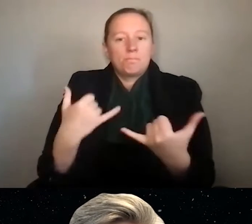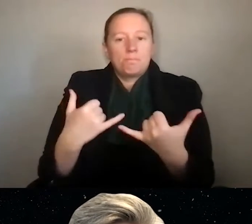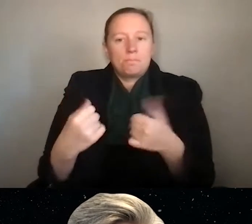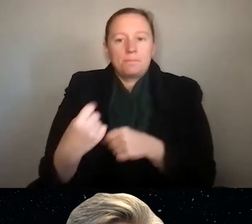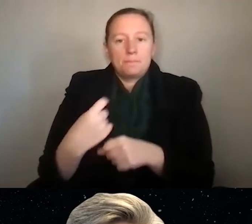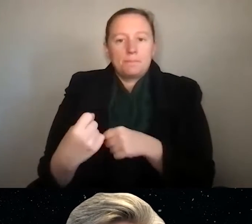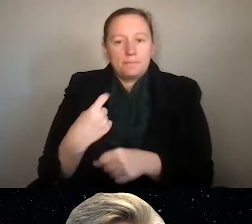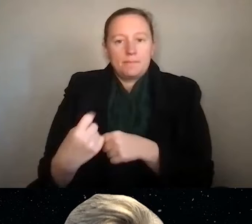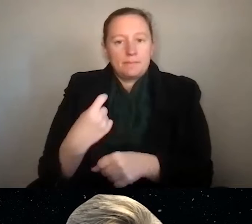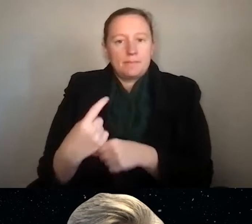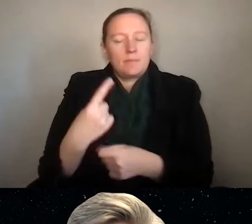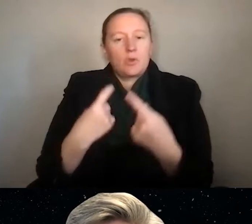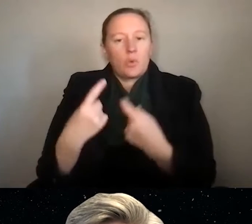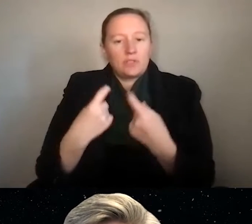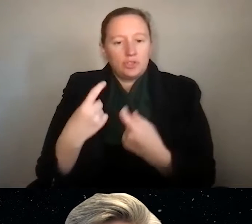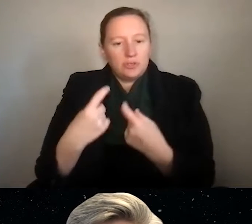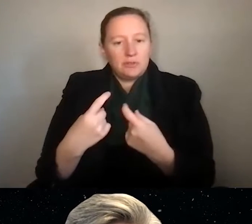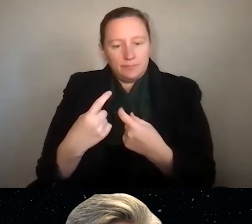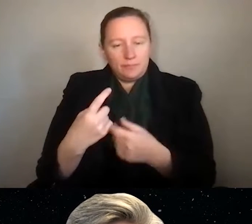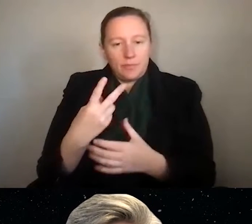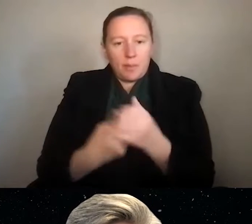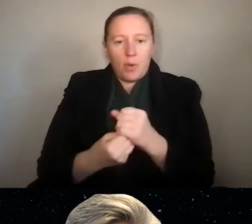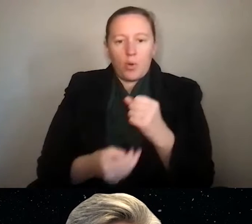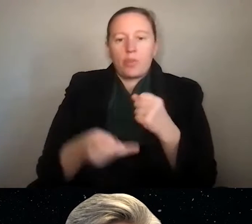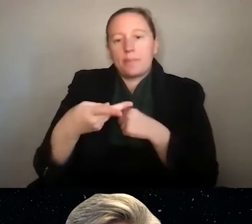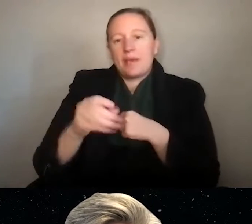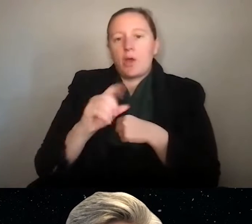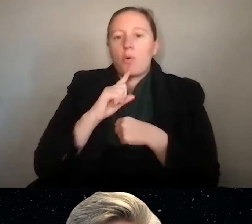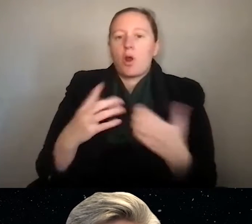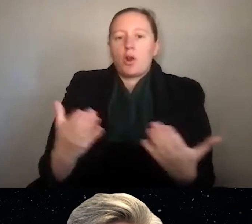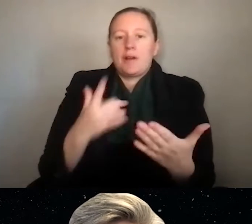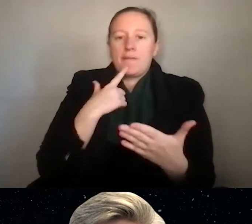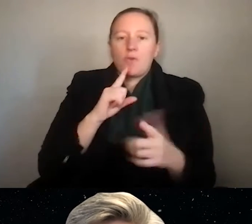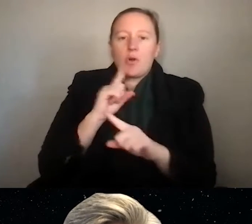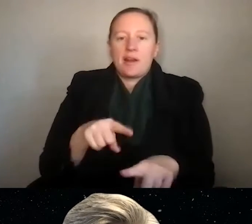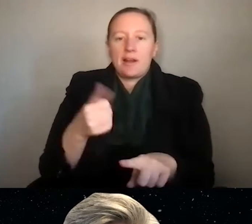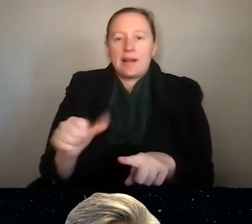these two wonderful program officers here to answer any burning questions